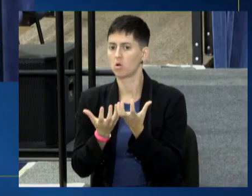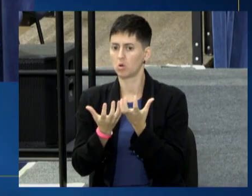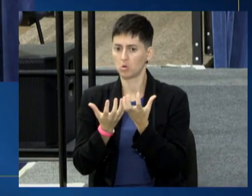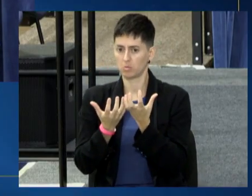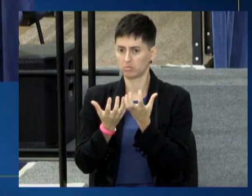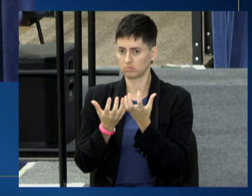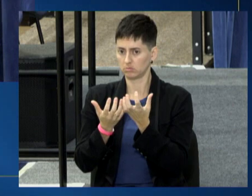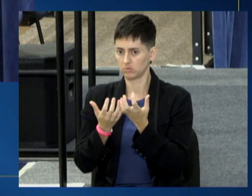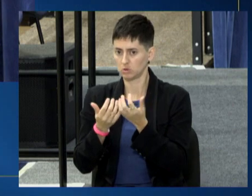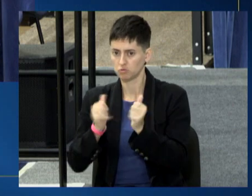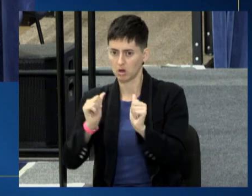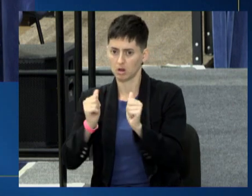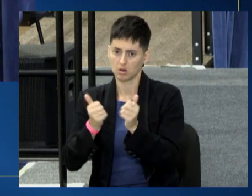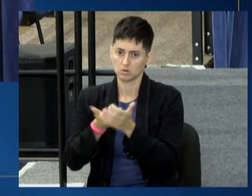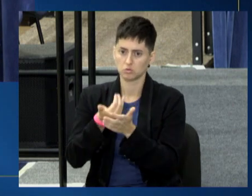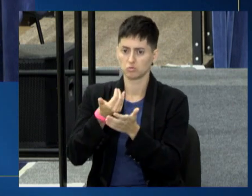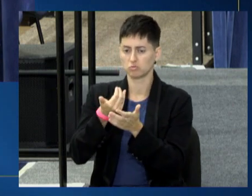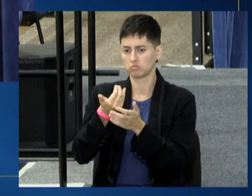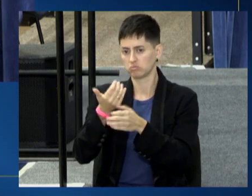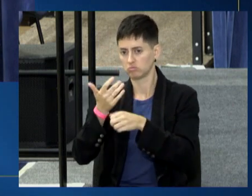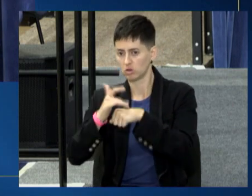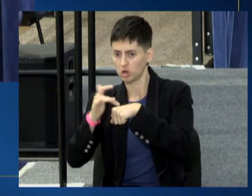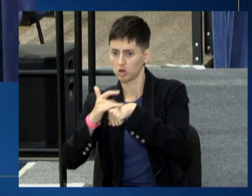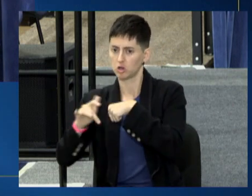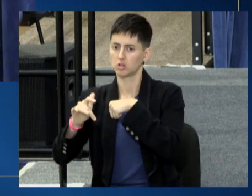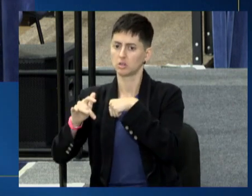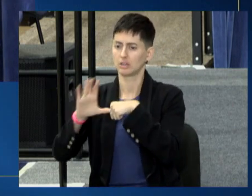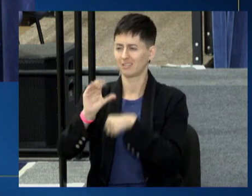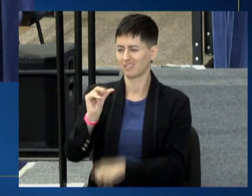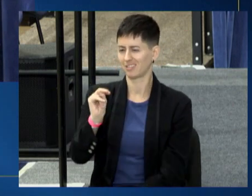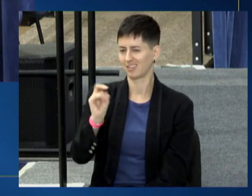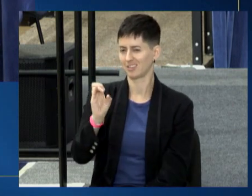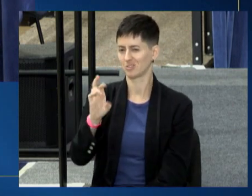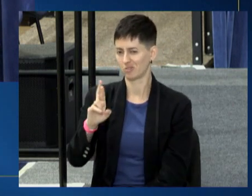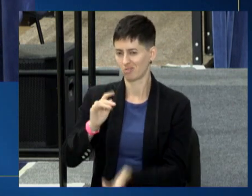Project Community brings together patients, advocates, and families from those living in